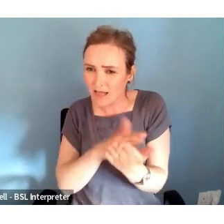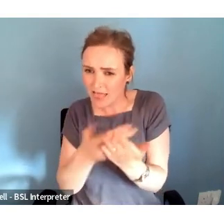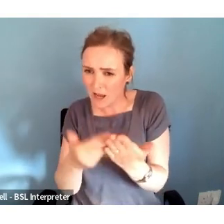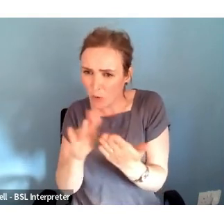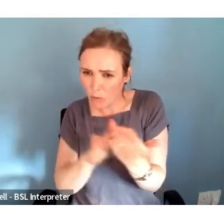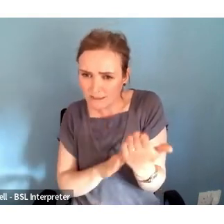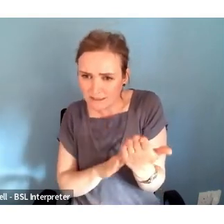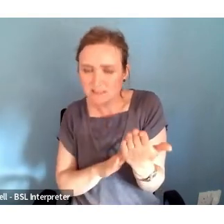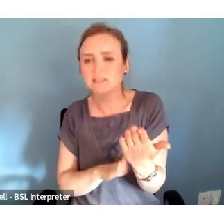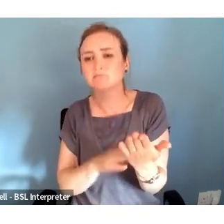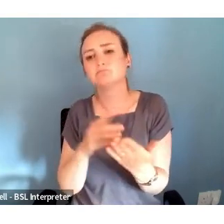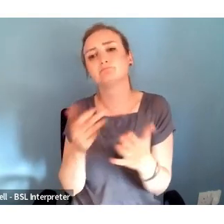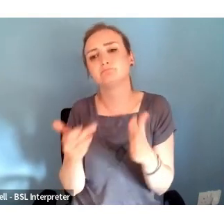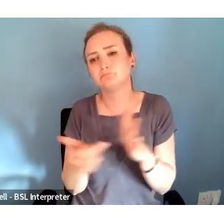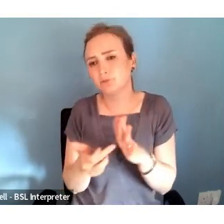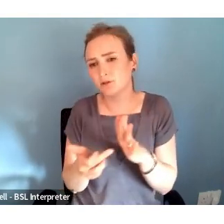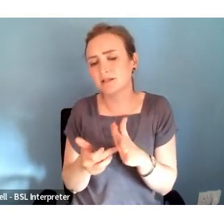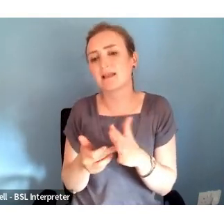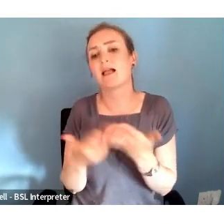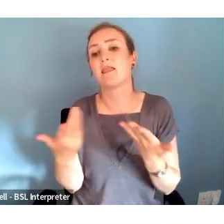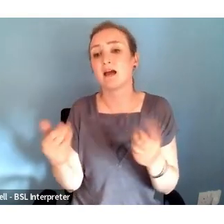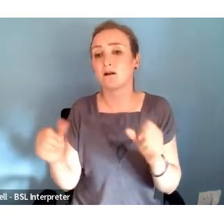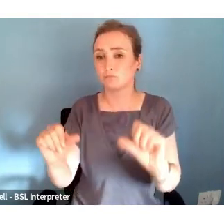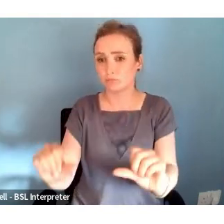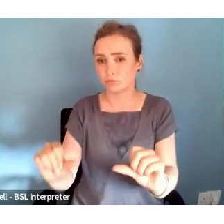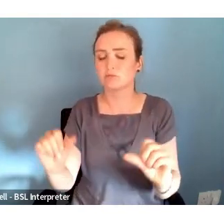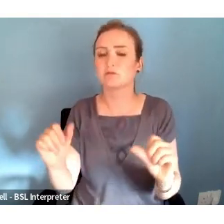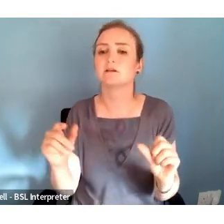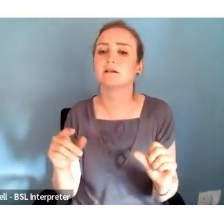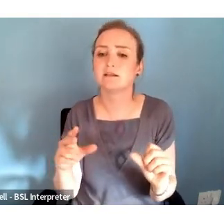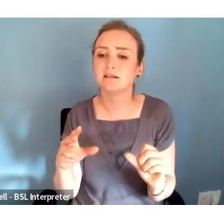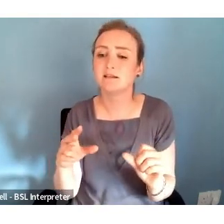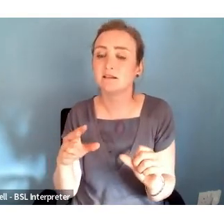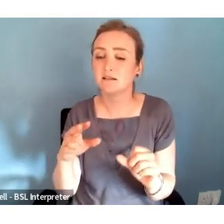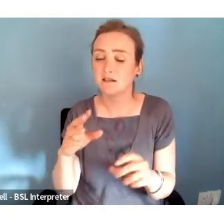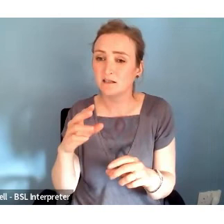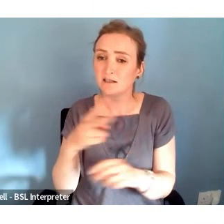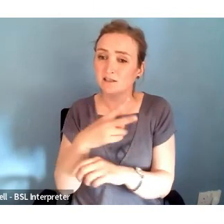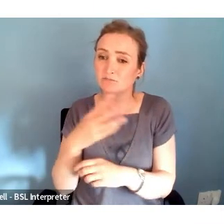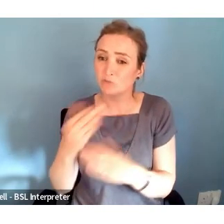you know, we have learnt and awfu l lot from the processes -- to make sure the